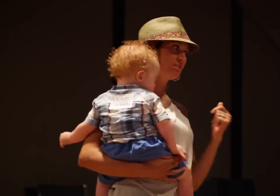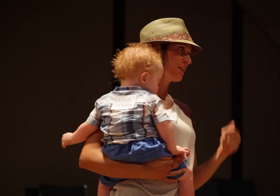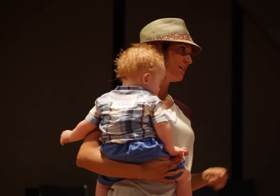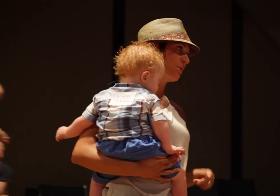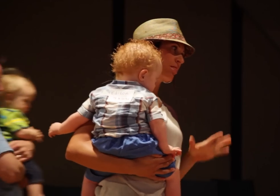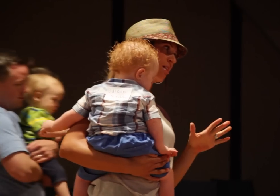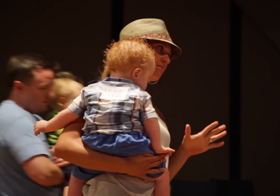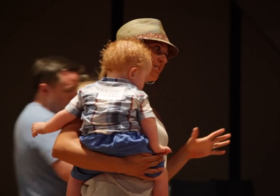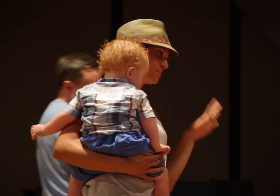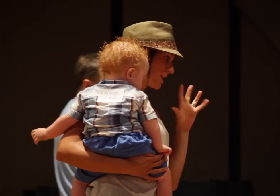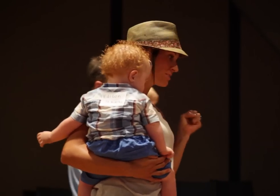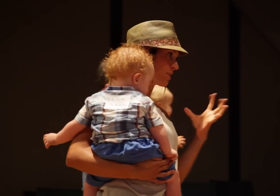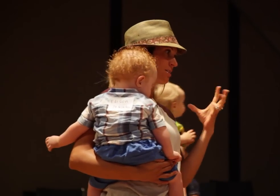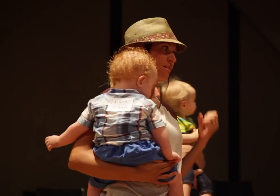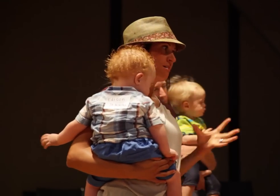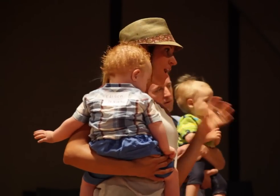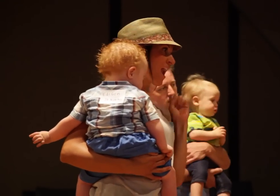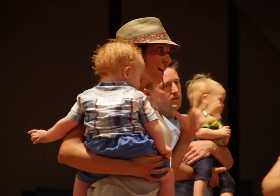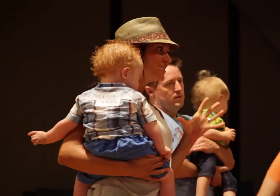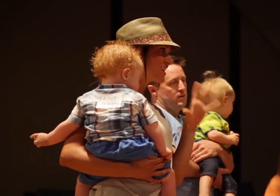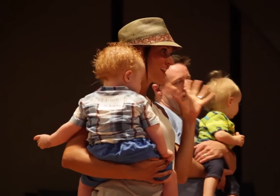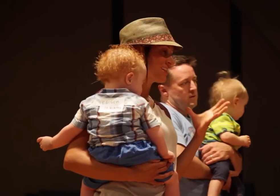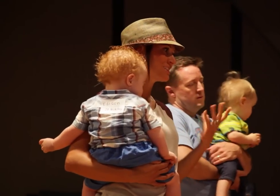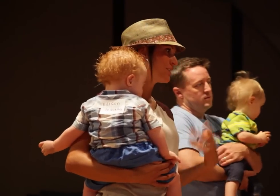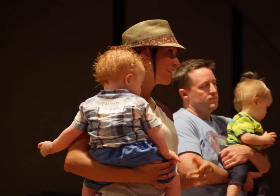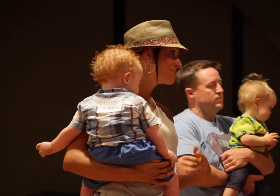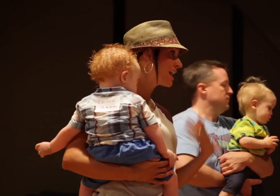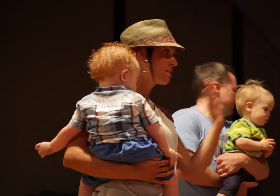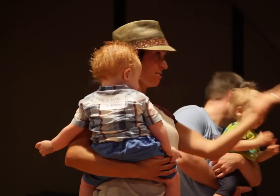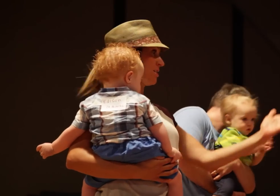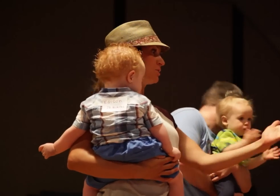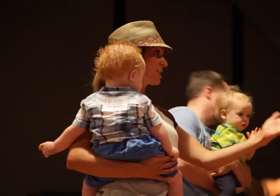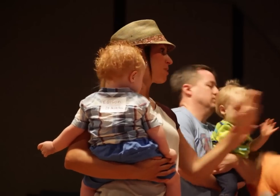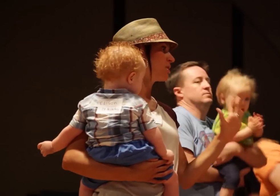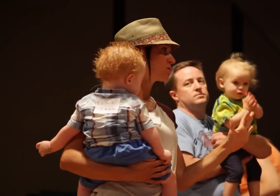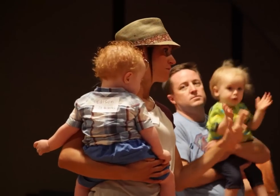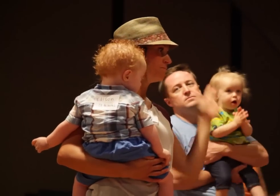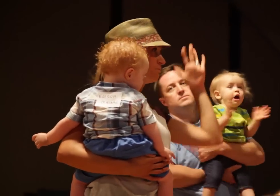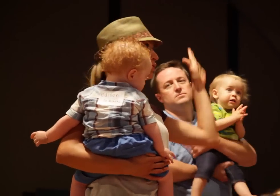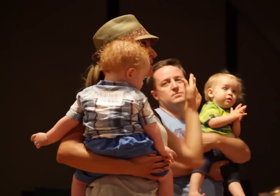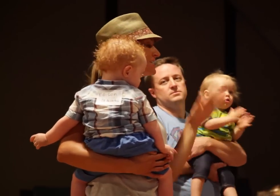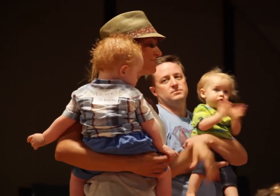He's just picked up on it and loves it. Great. He's obsessed with hands and he loves it. He will sit and watch your movies and DVDs.